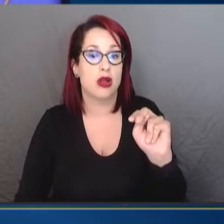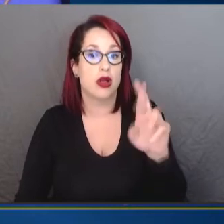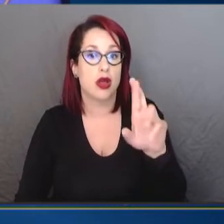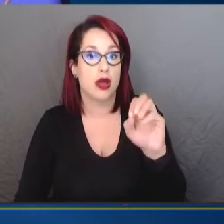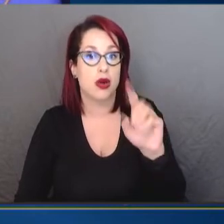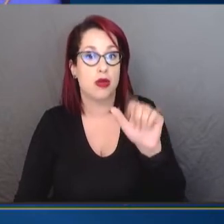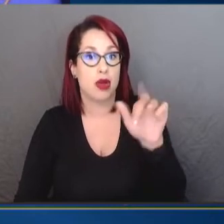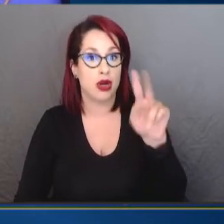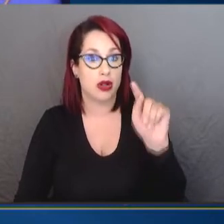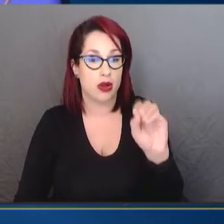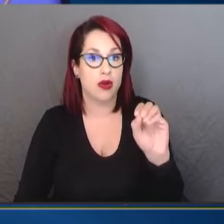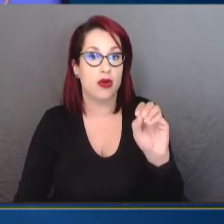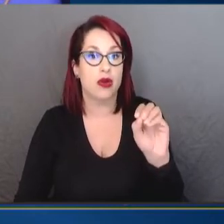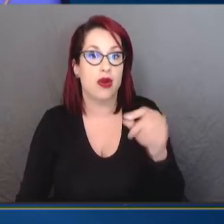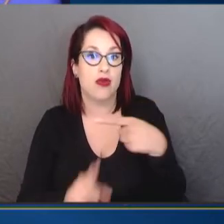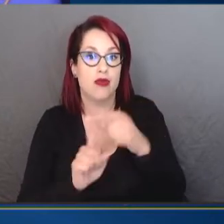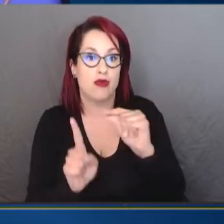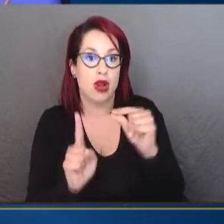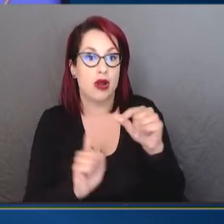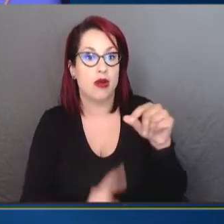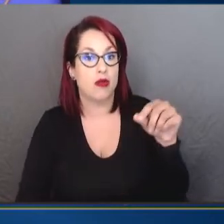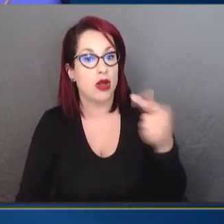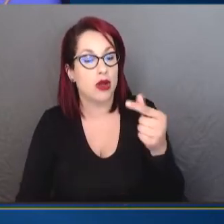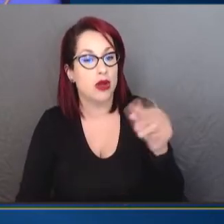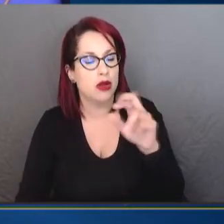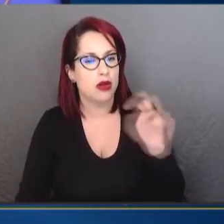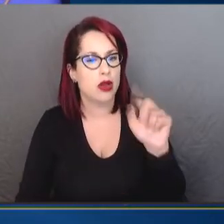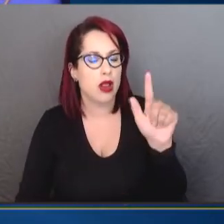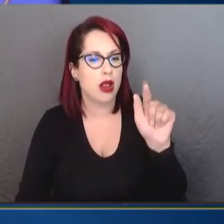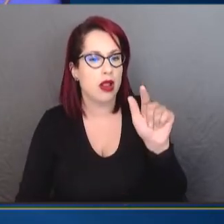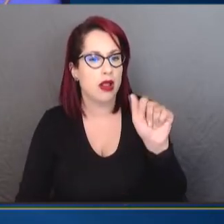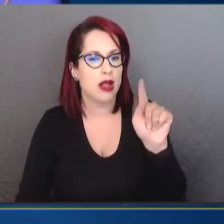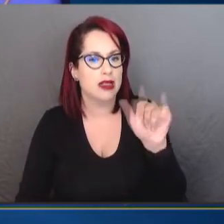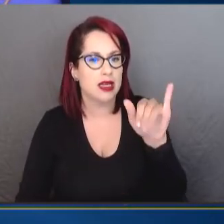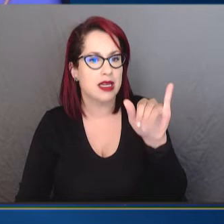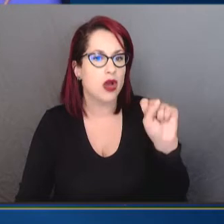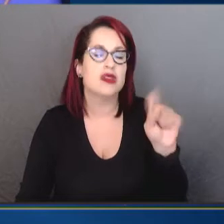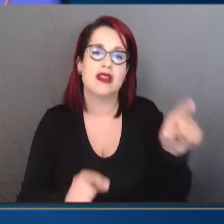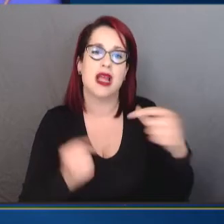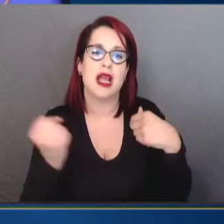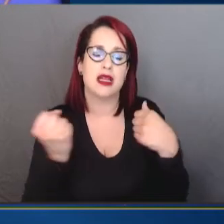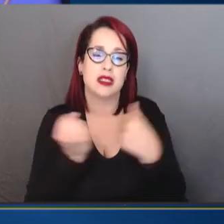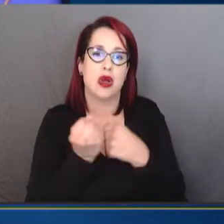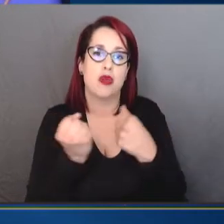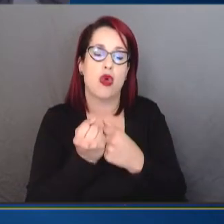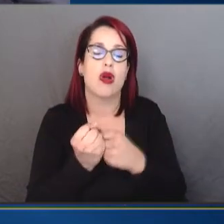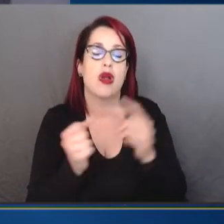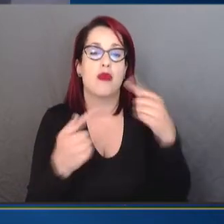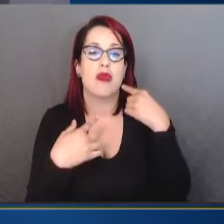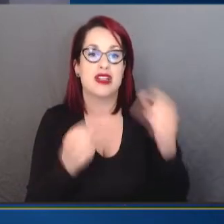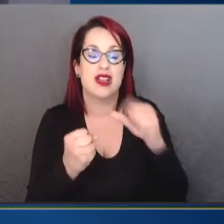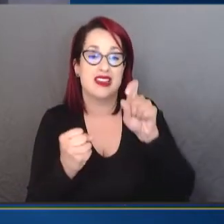Marvin Figueroa: Green Latinos will support mental health needs and prioritize healthcare in a Latin A [spelled phonetically] community through their grassroots